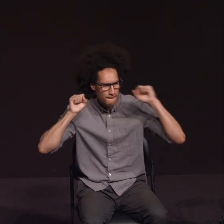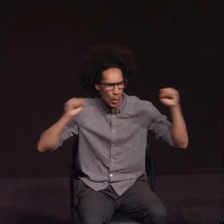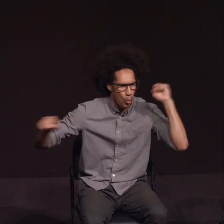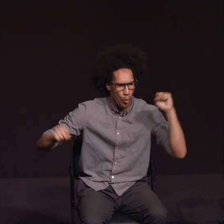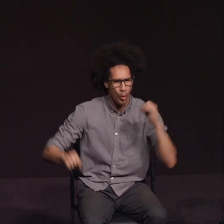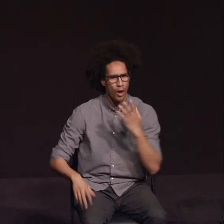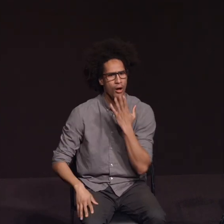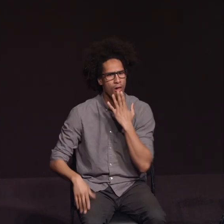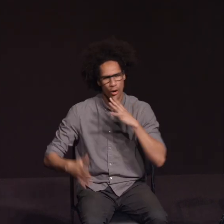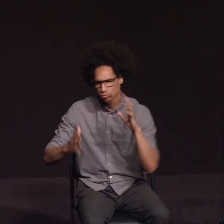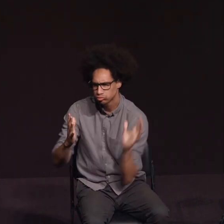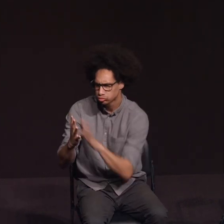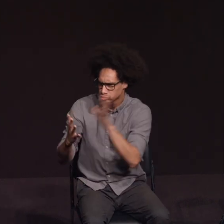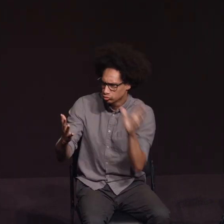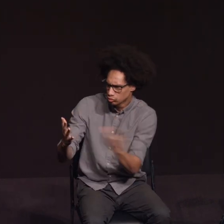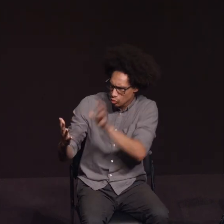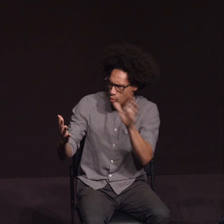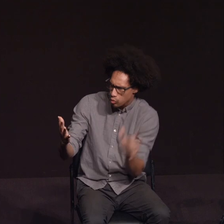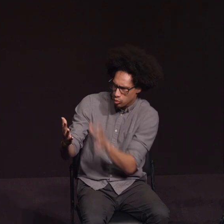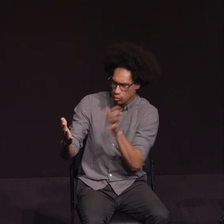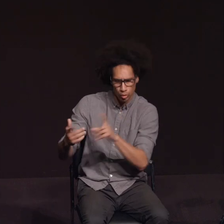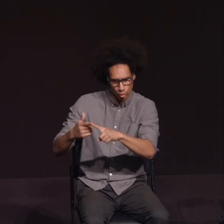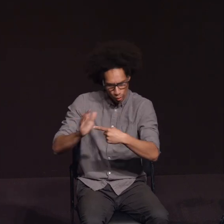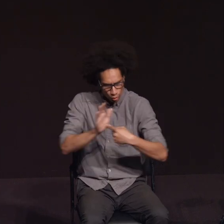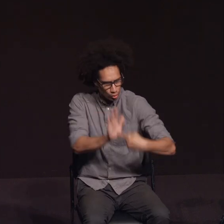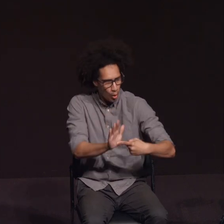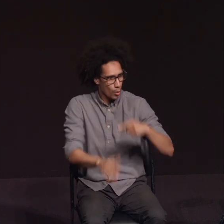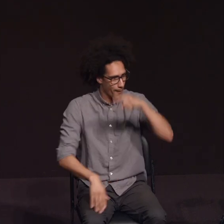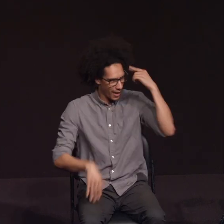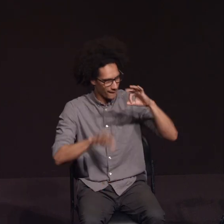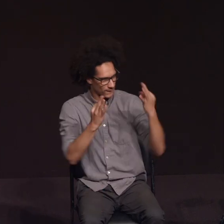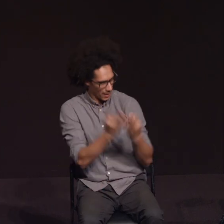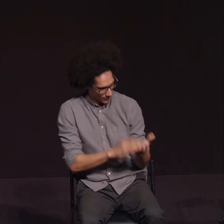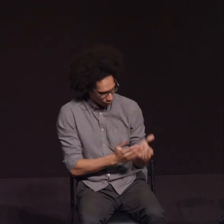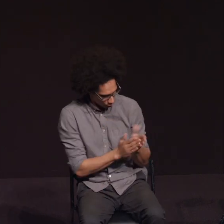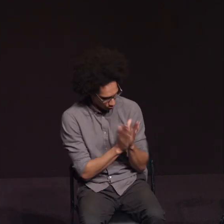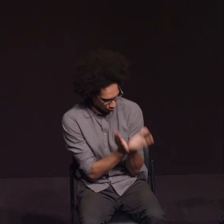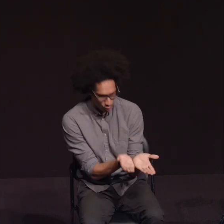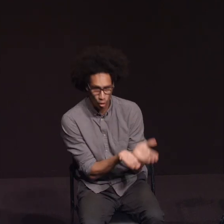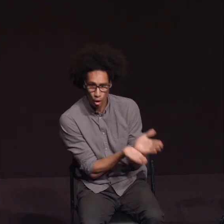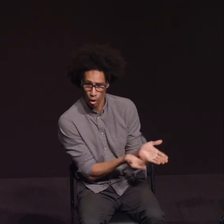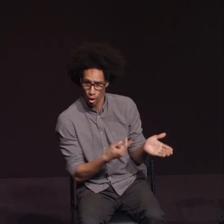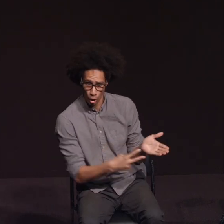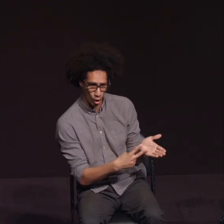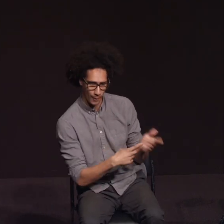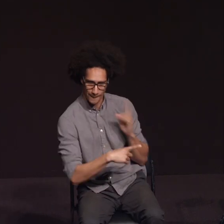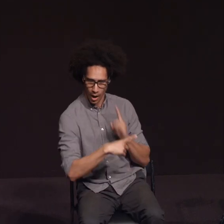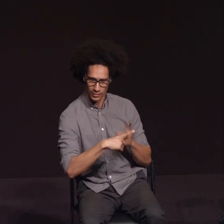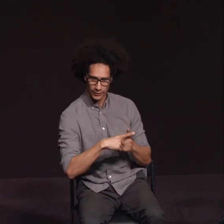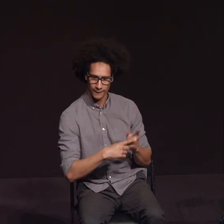to depict the Black family in a positive light.